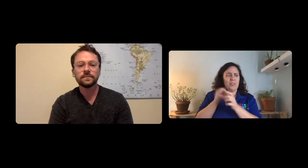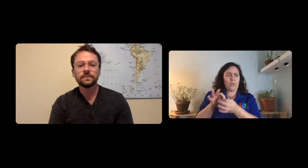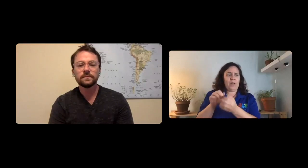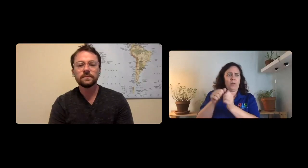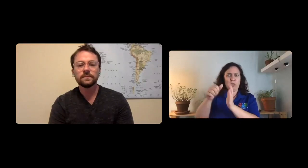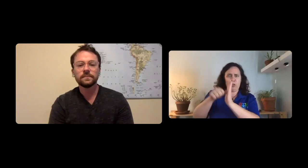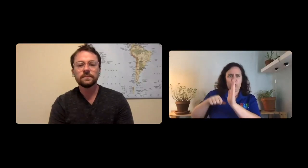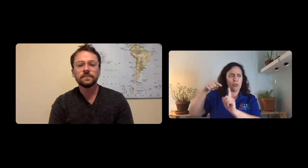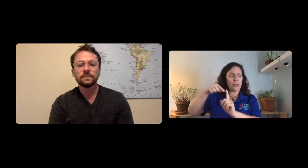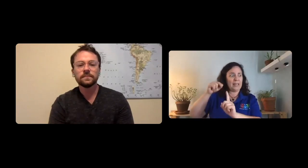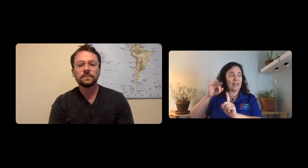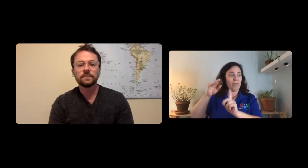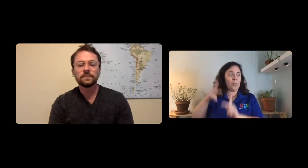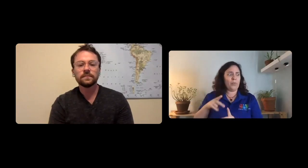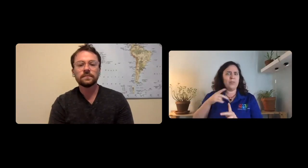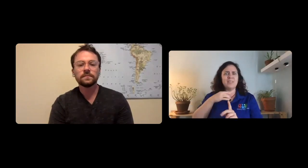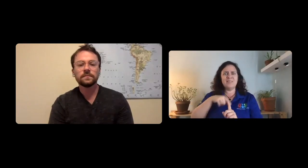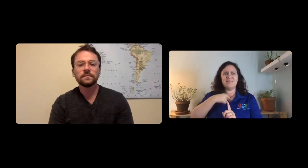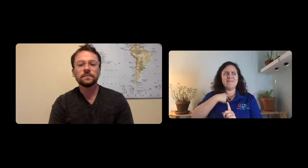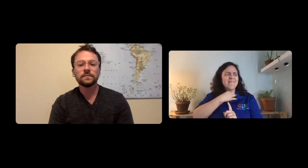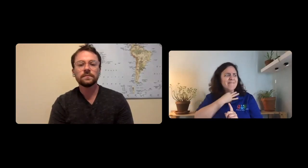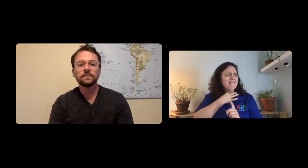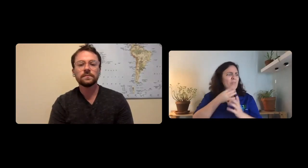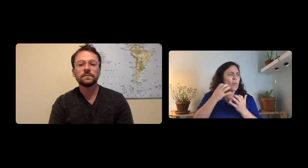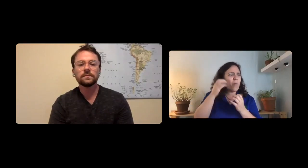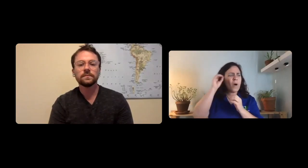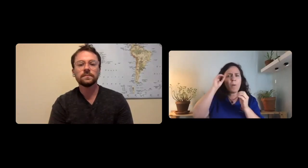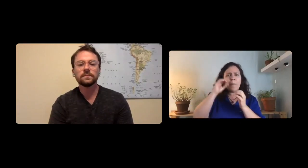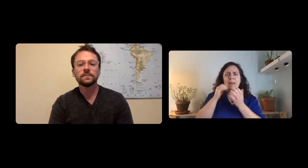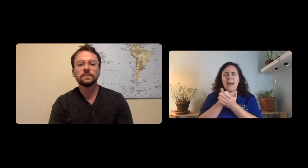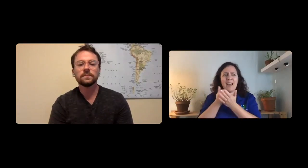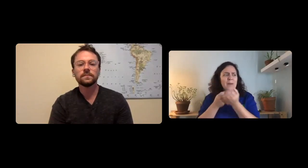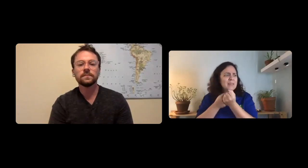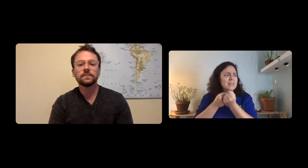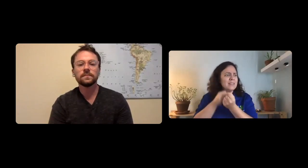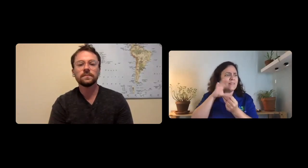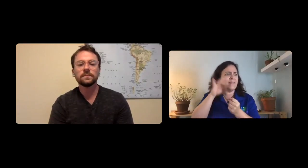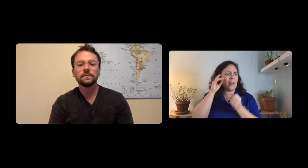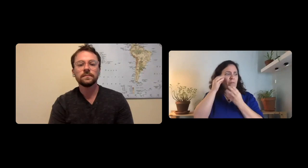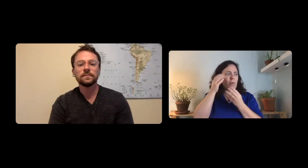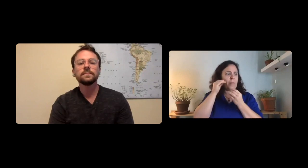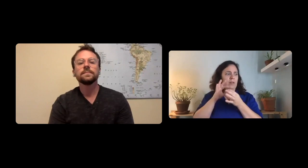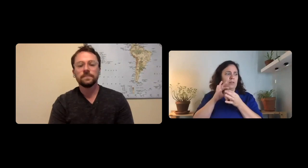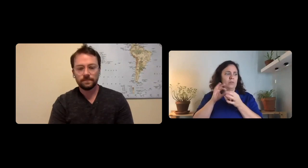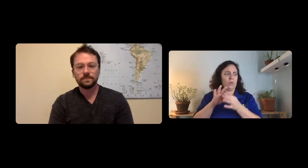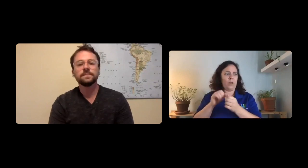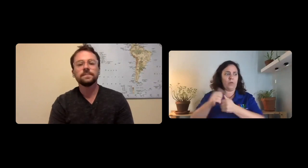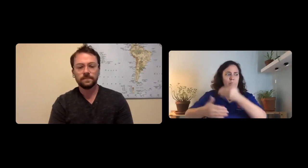Okay, is it okay to ask a transperson about surgery if you're looking for opinions and